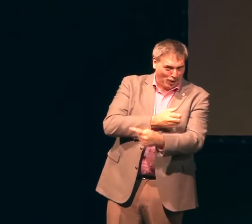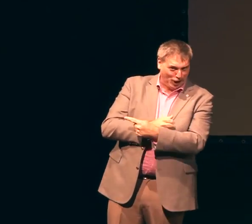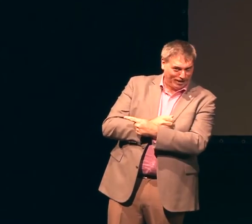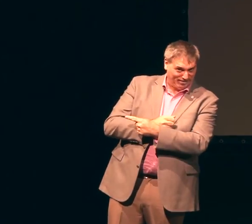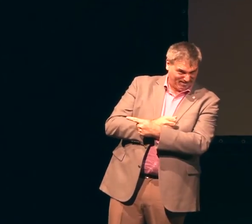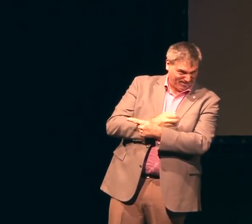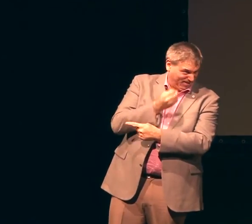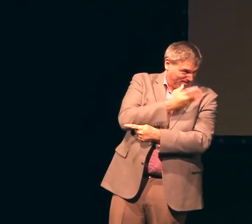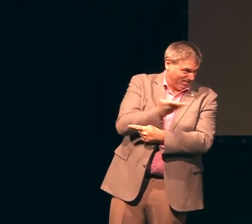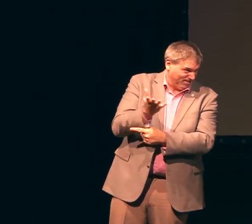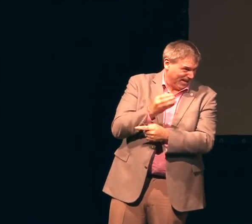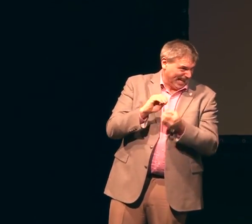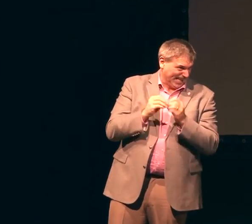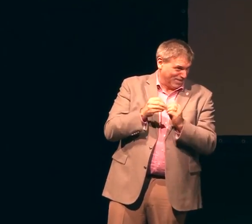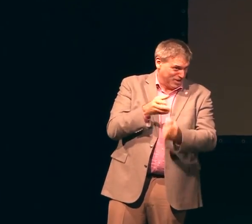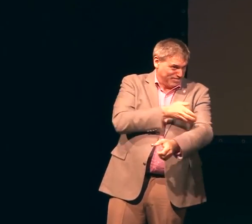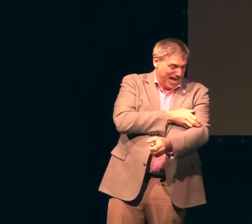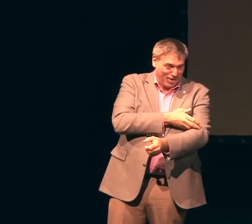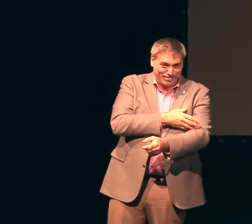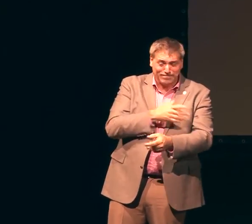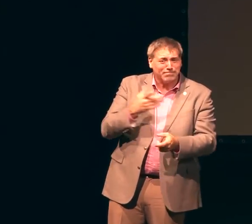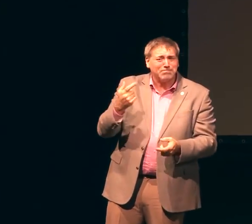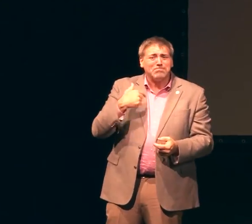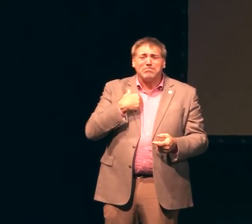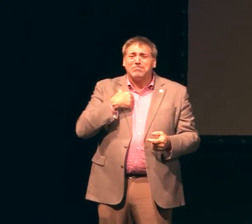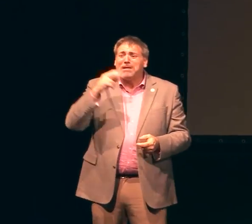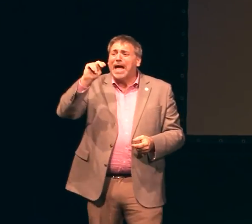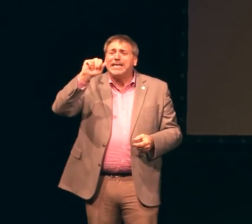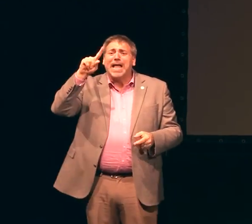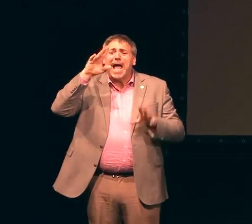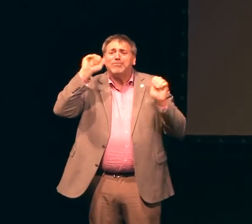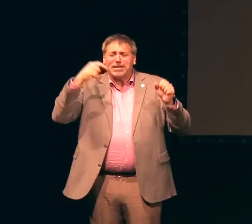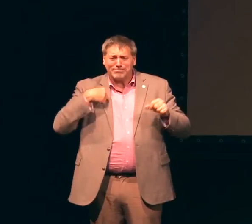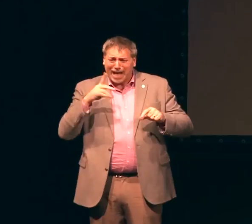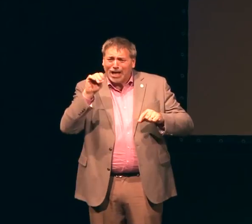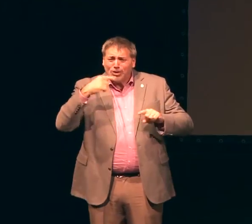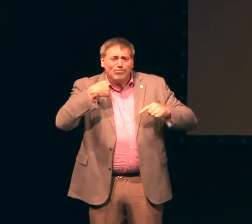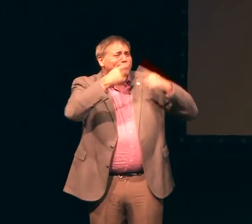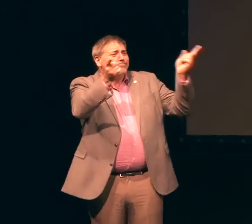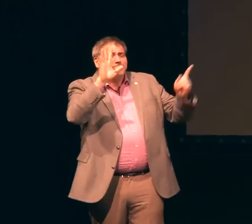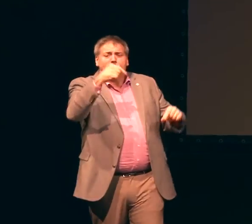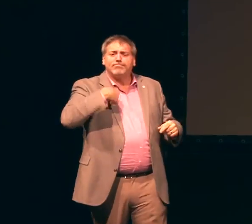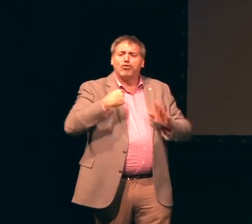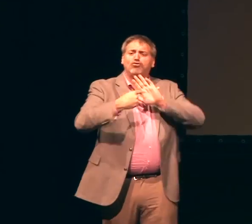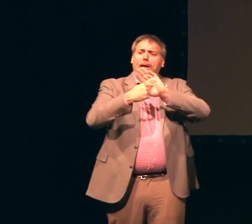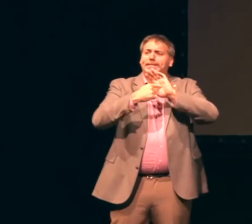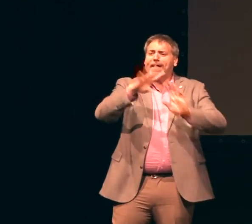the numbers are powerful. Numbers are powerful. So as the NAD president, I can say,